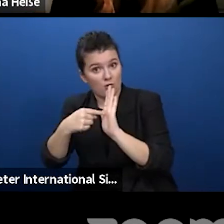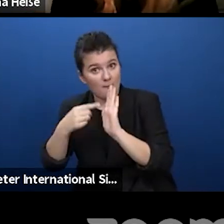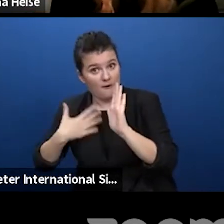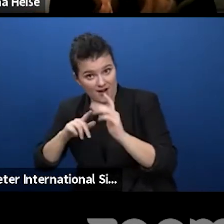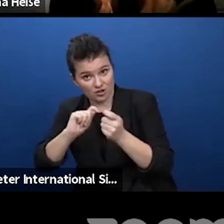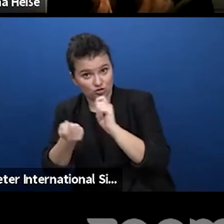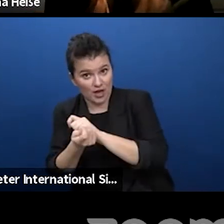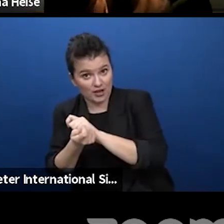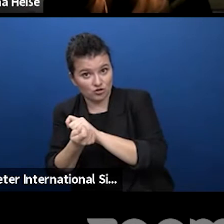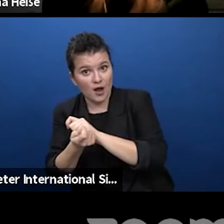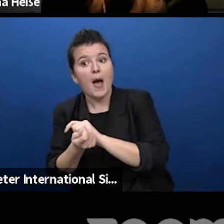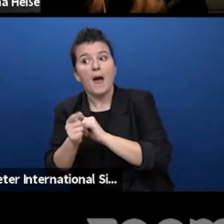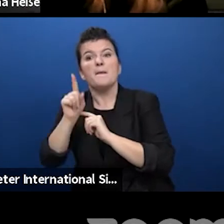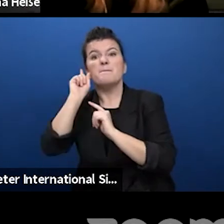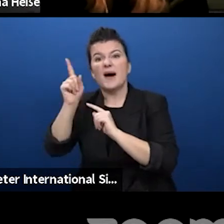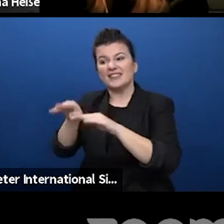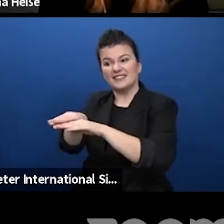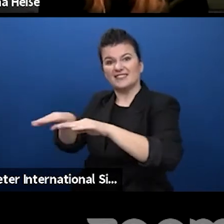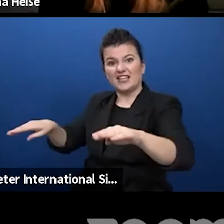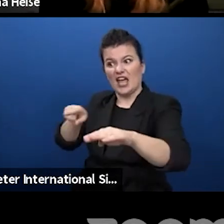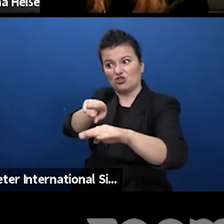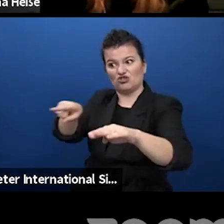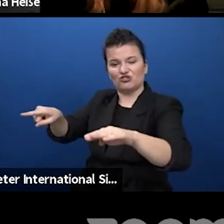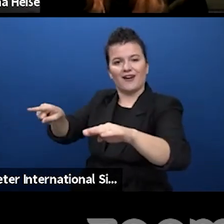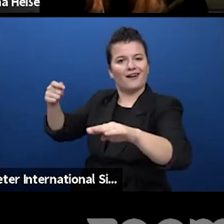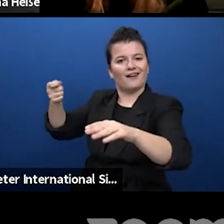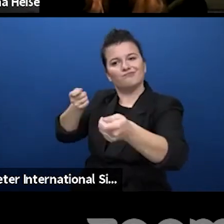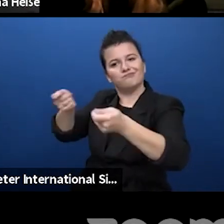and who are responsible for the whole thing. So it's a bit like you said, it's a big shift of